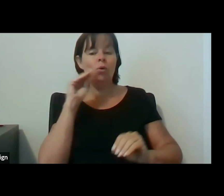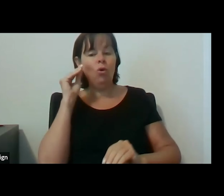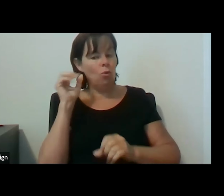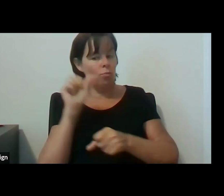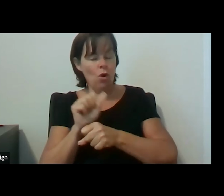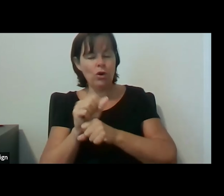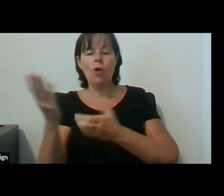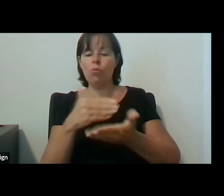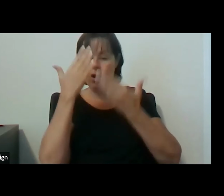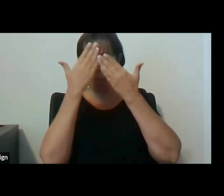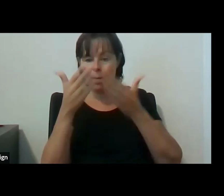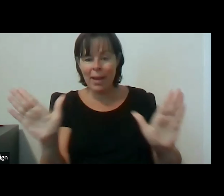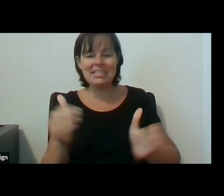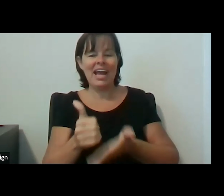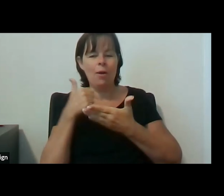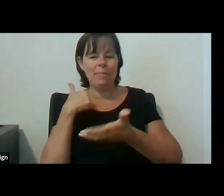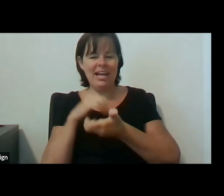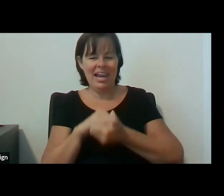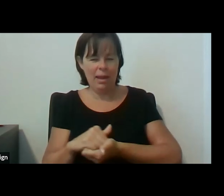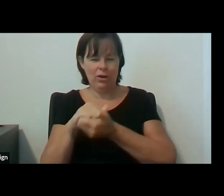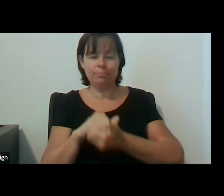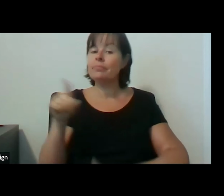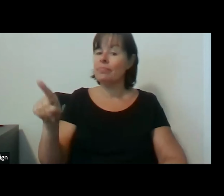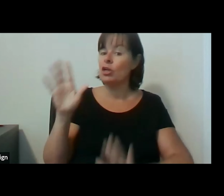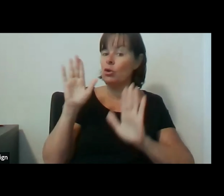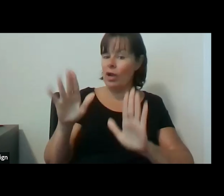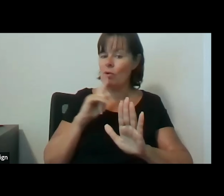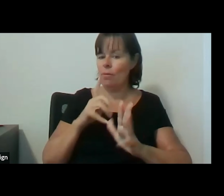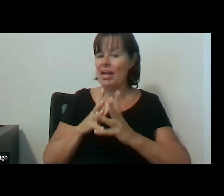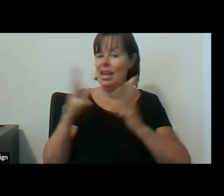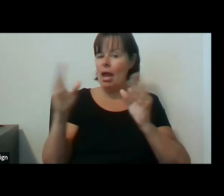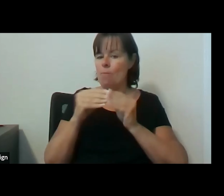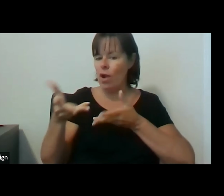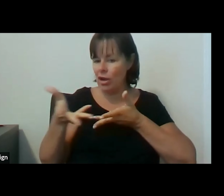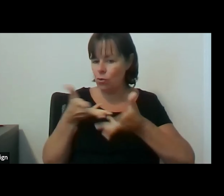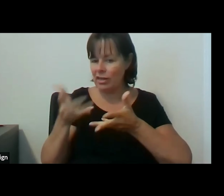we are going to be a lot more interactive for that one joey since it's going to be a little more